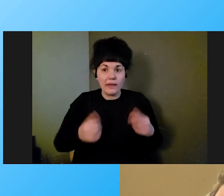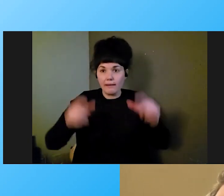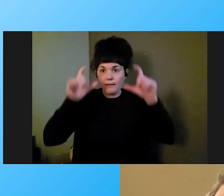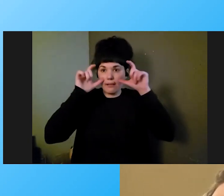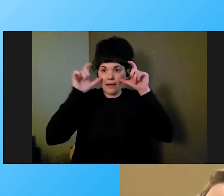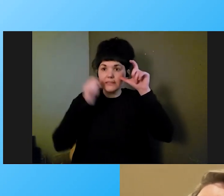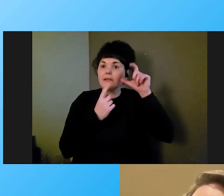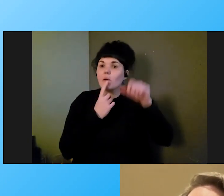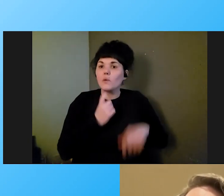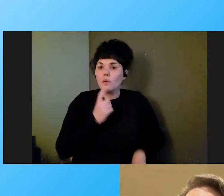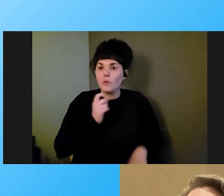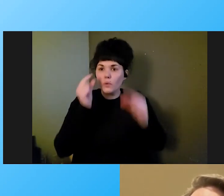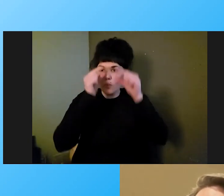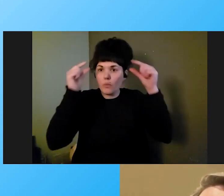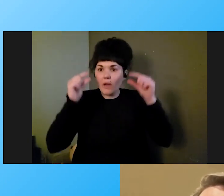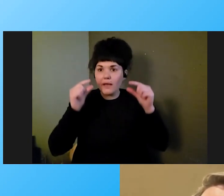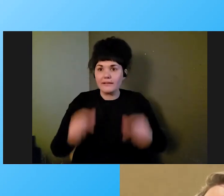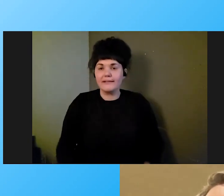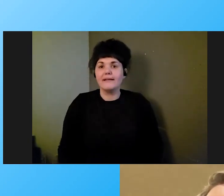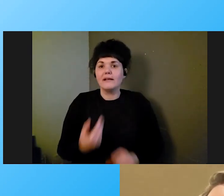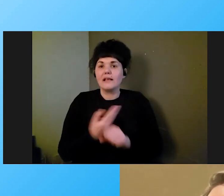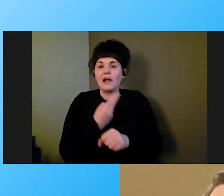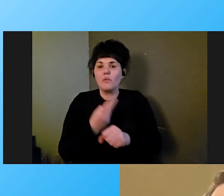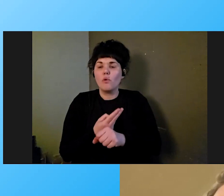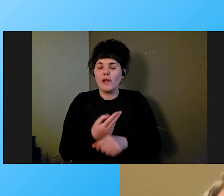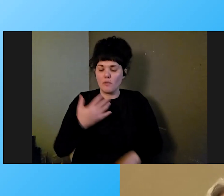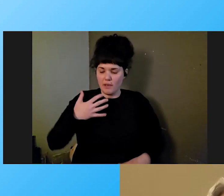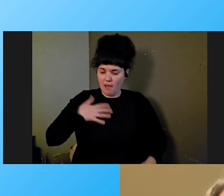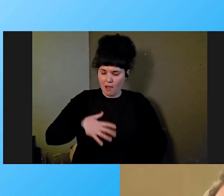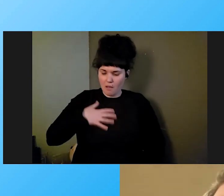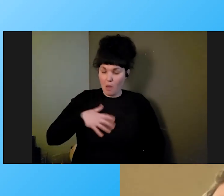And I'm wearing a blue top,